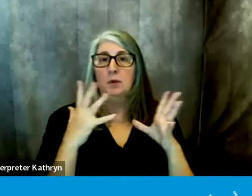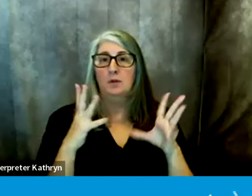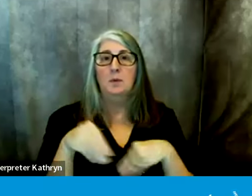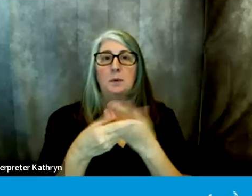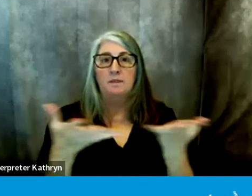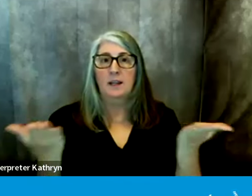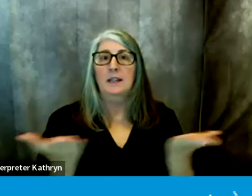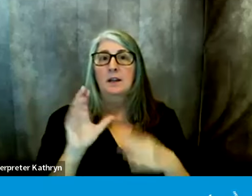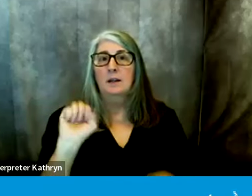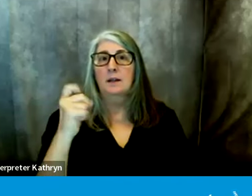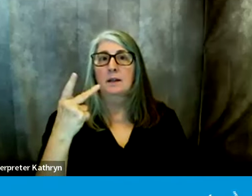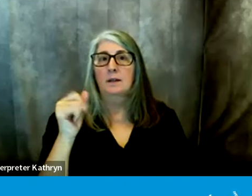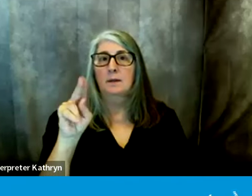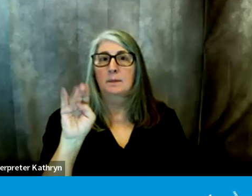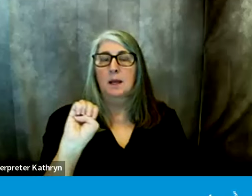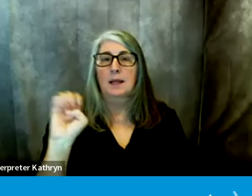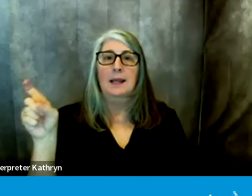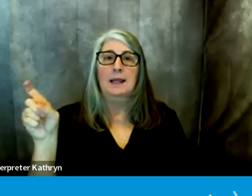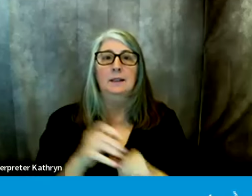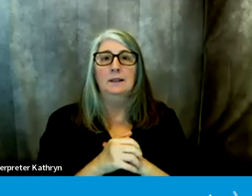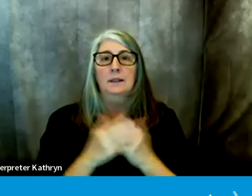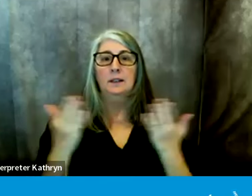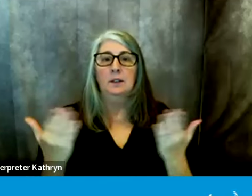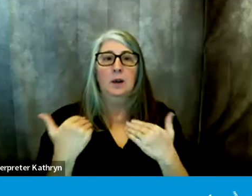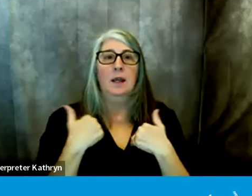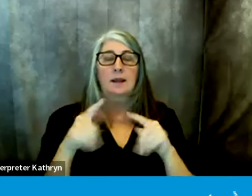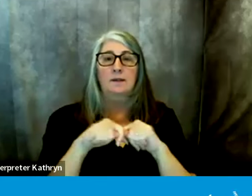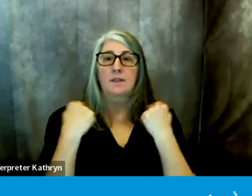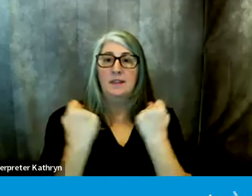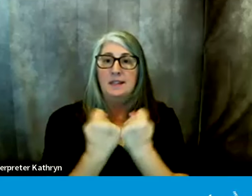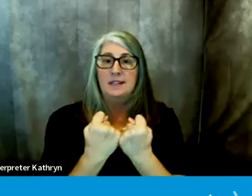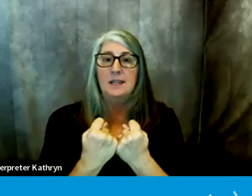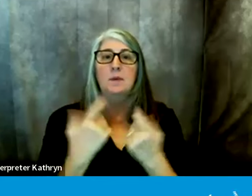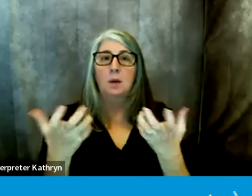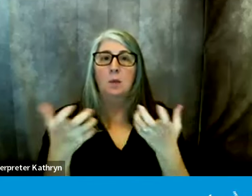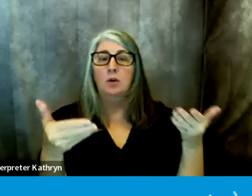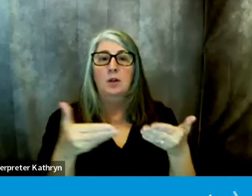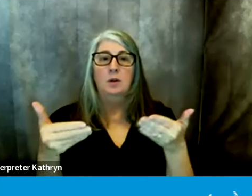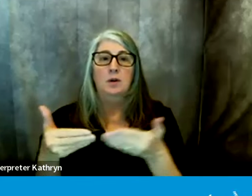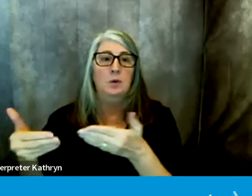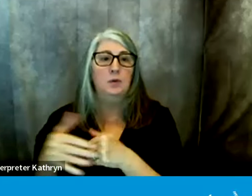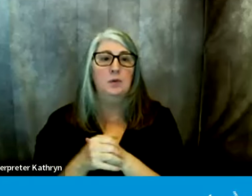I have here with me the rest of the SpineX team. I'd like to quickly introduce them. We have Kara Allanach, our Director of Product.